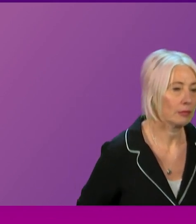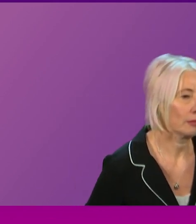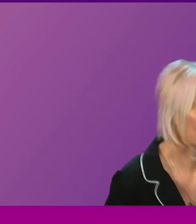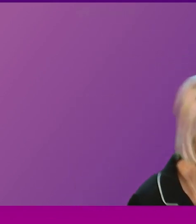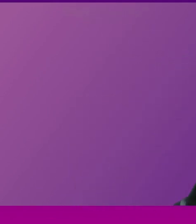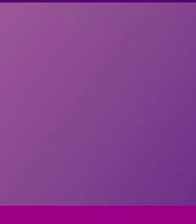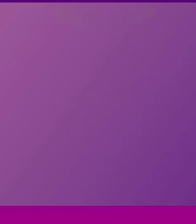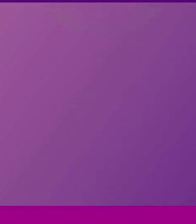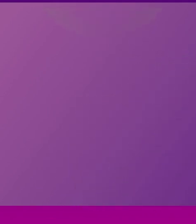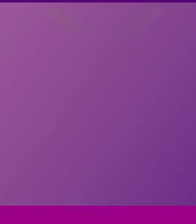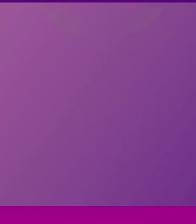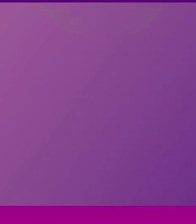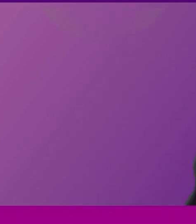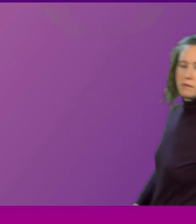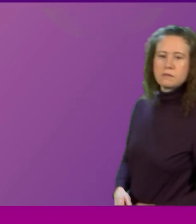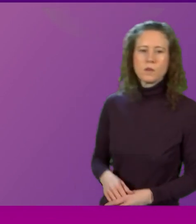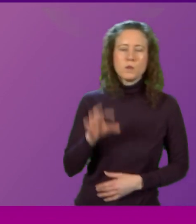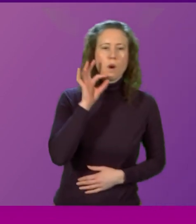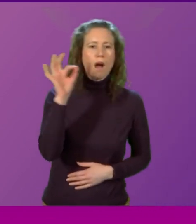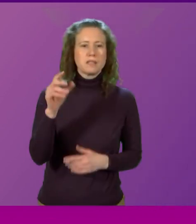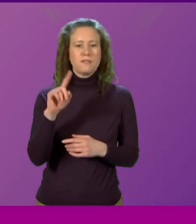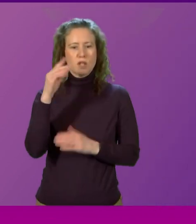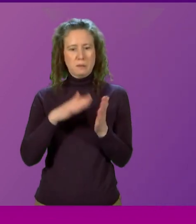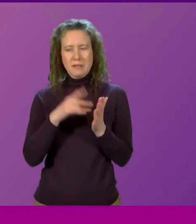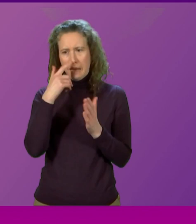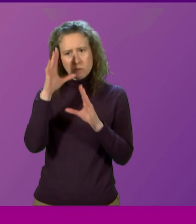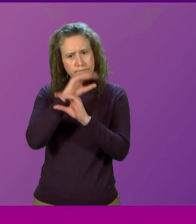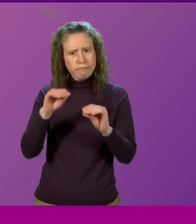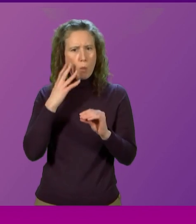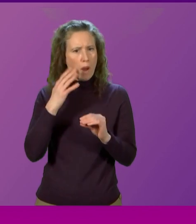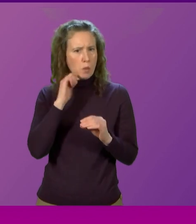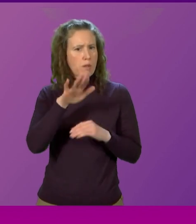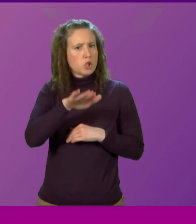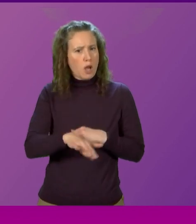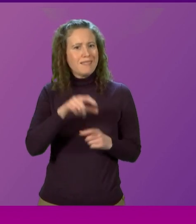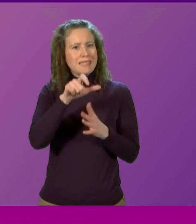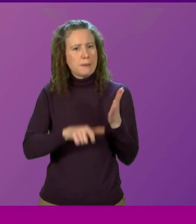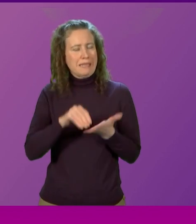To ask the First Minister whether she will provide an update on the roll-out of the child disability payment.